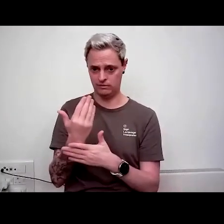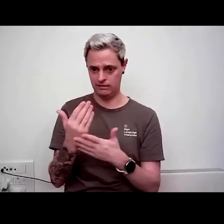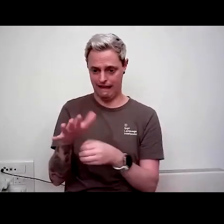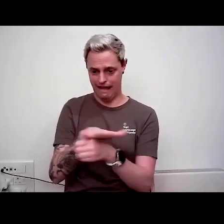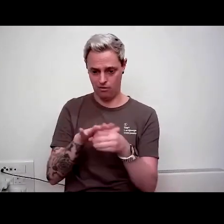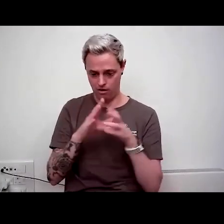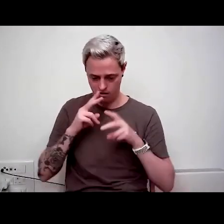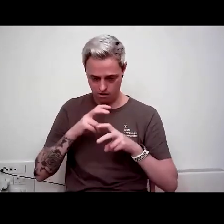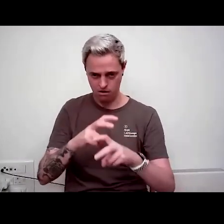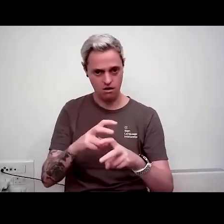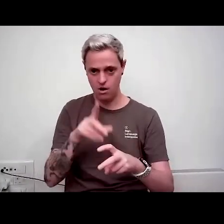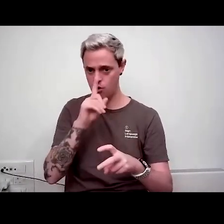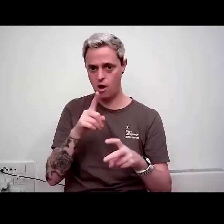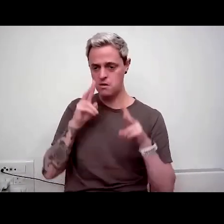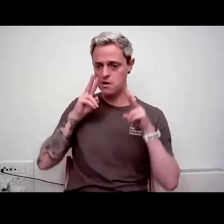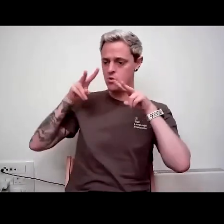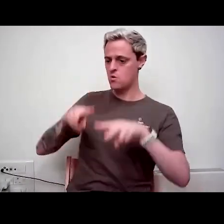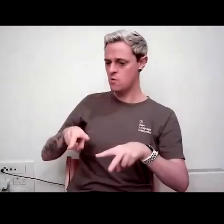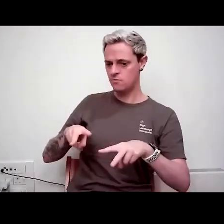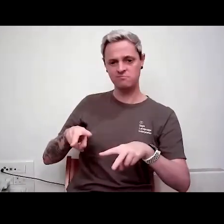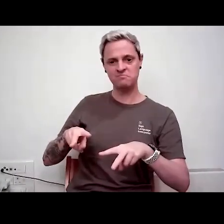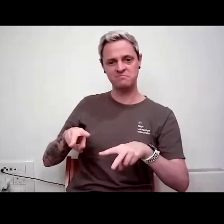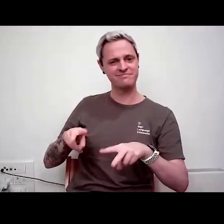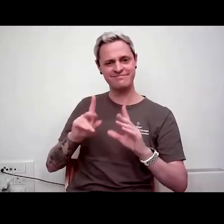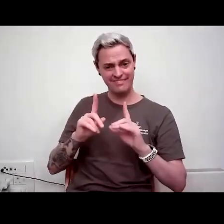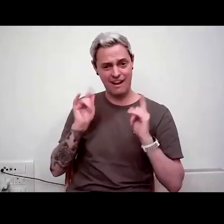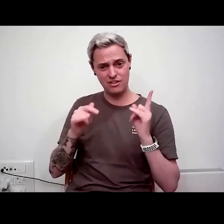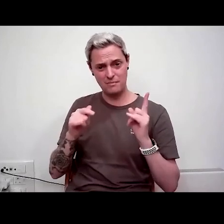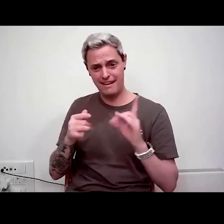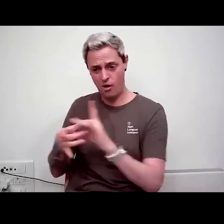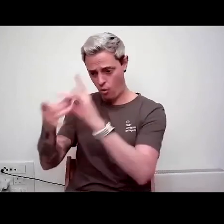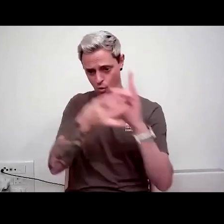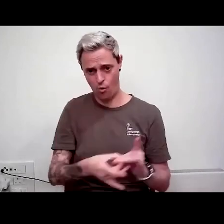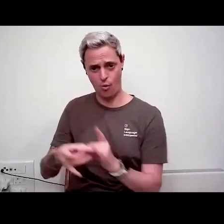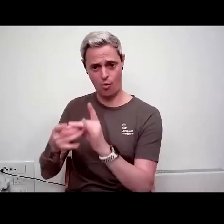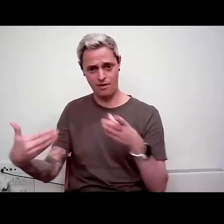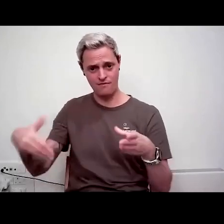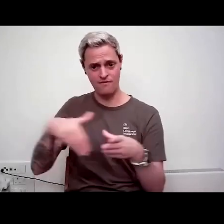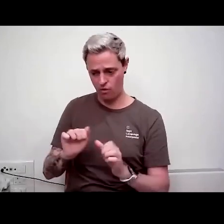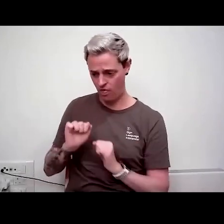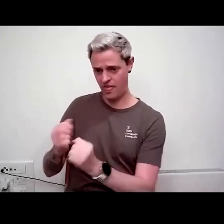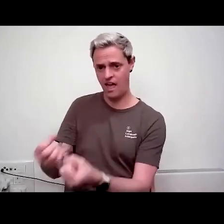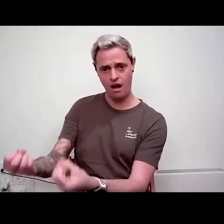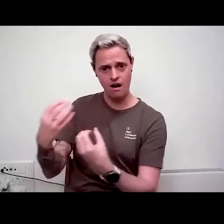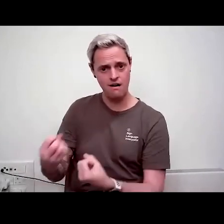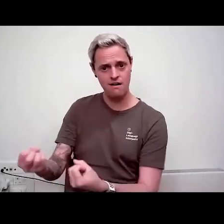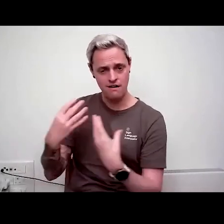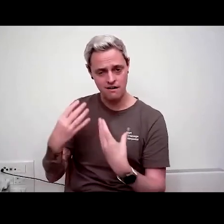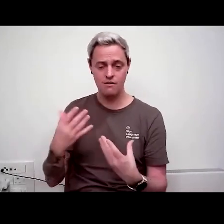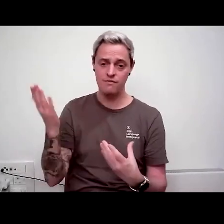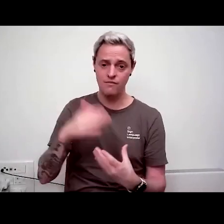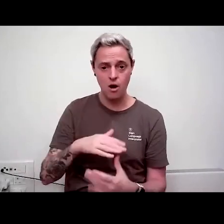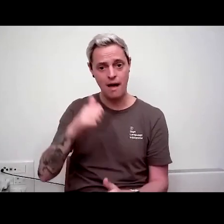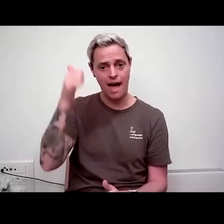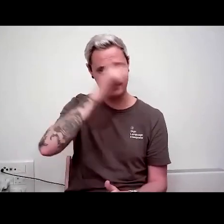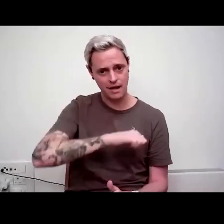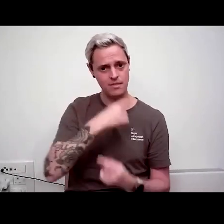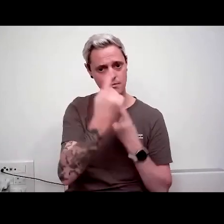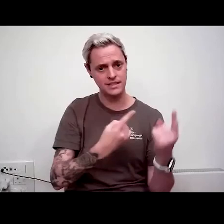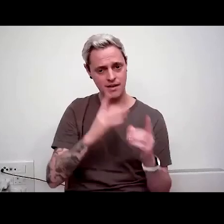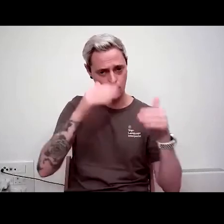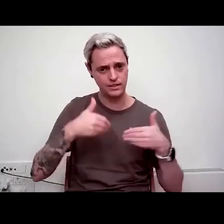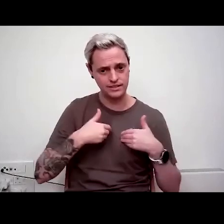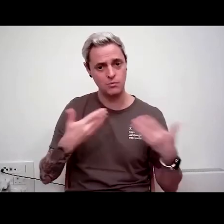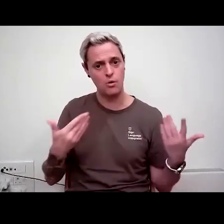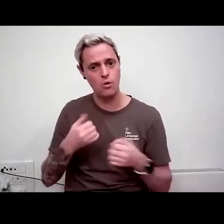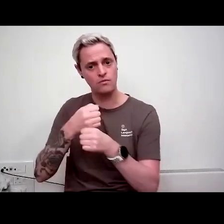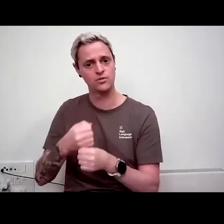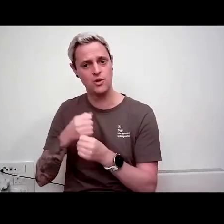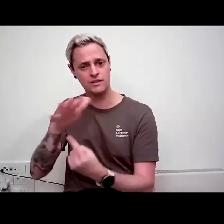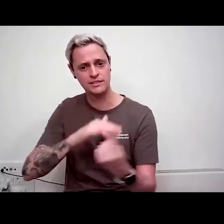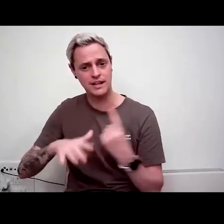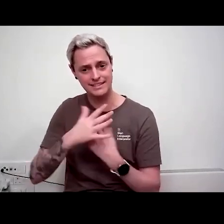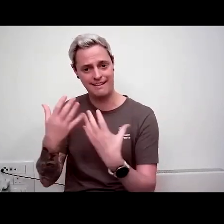Central in discussion needs to be the voices of autistic people themselves, both autistic academics, but also people in churches and society.